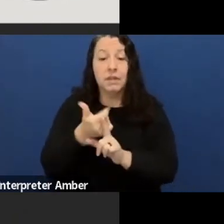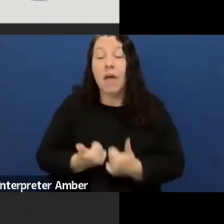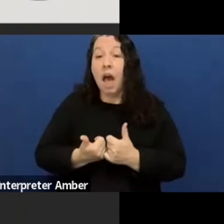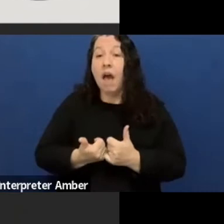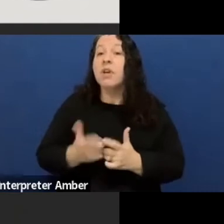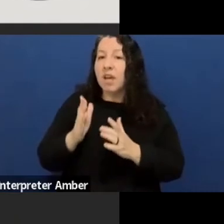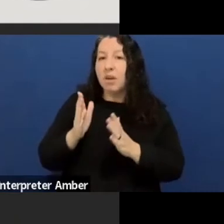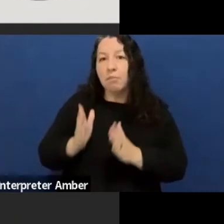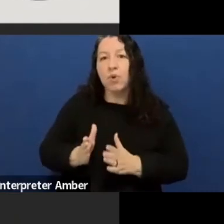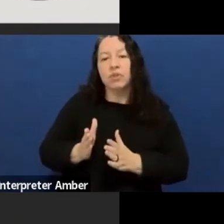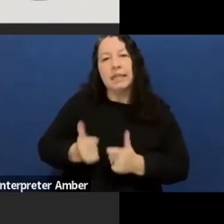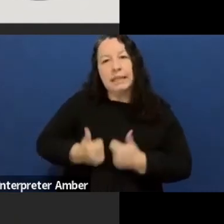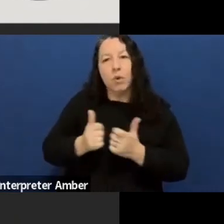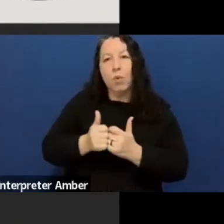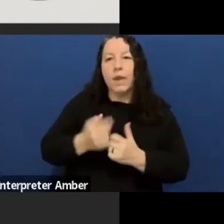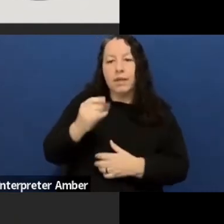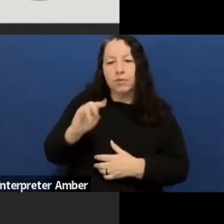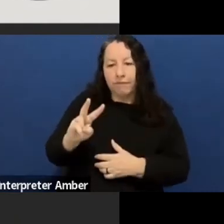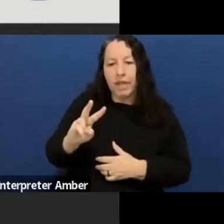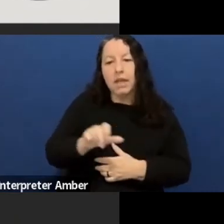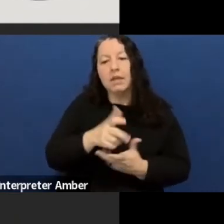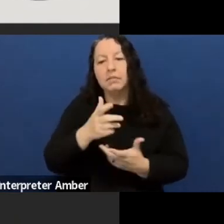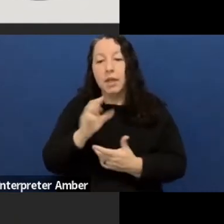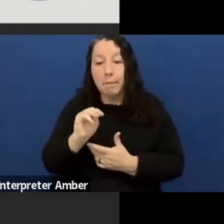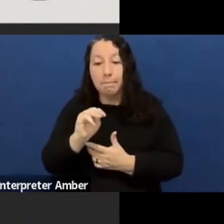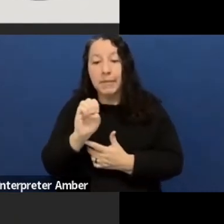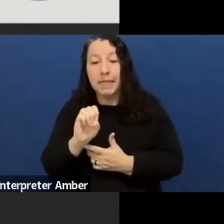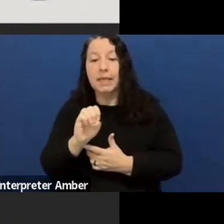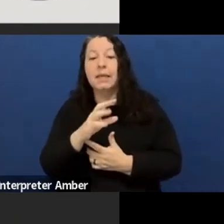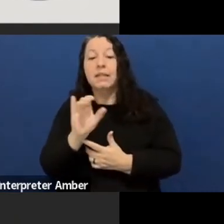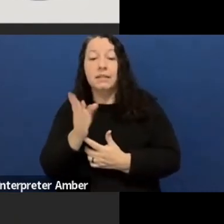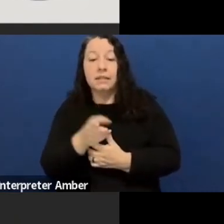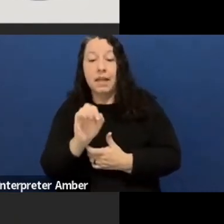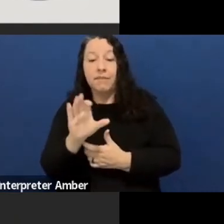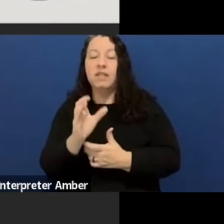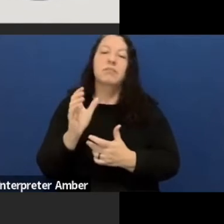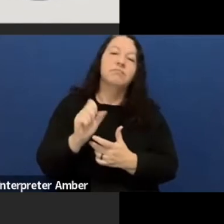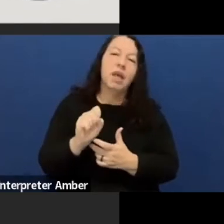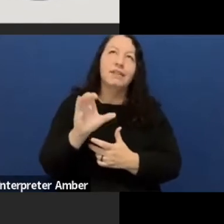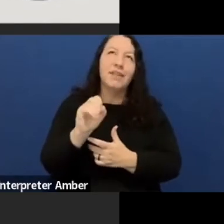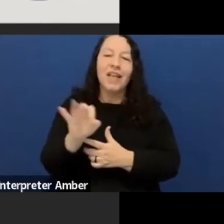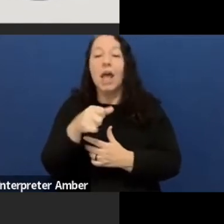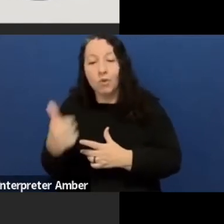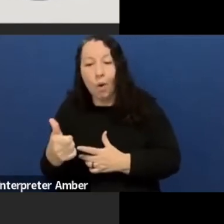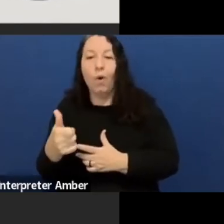with HIV, ME, and other complex chronic conditions, fuels their passion for Disability Justice,